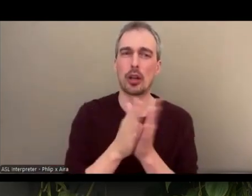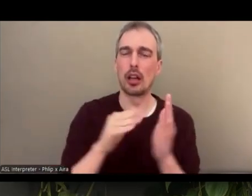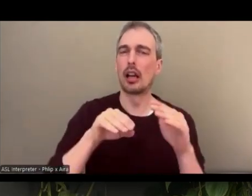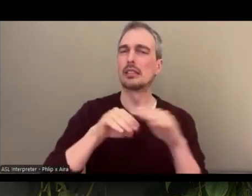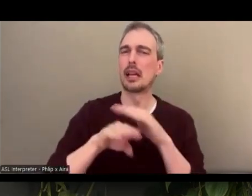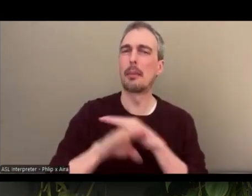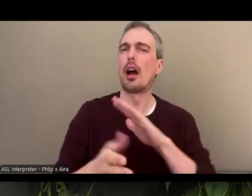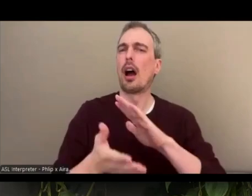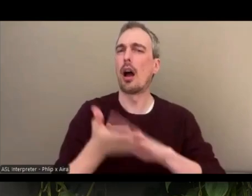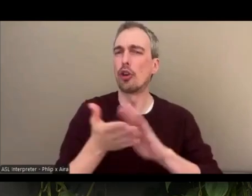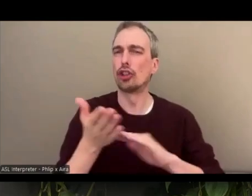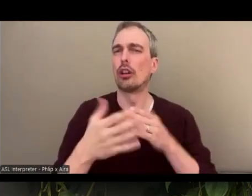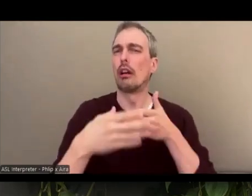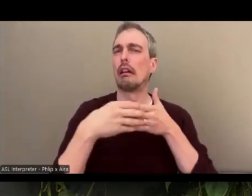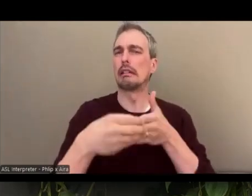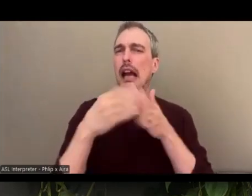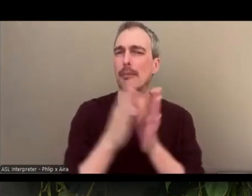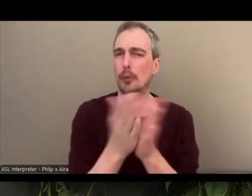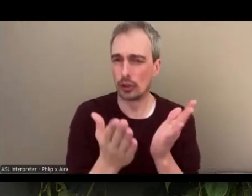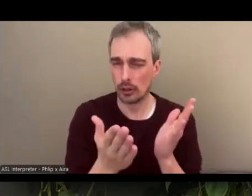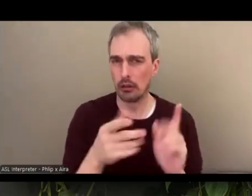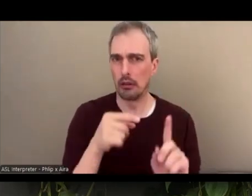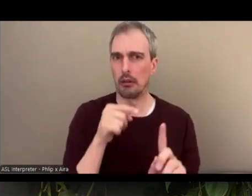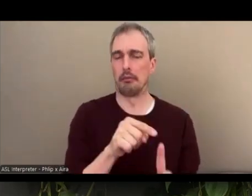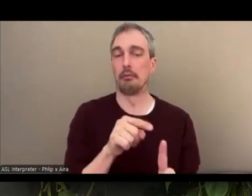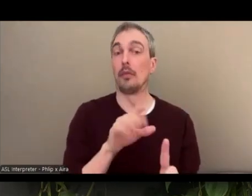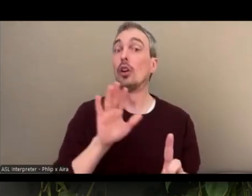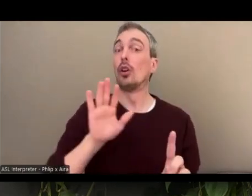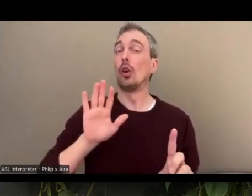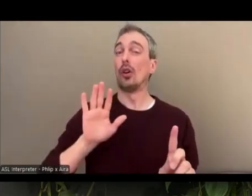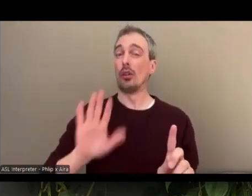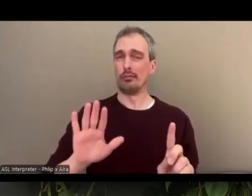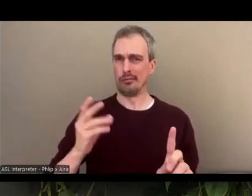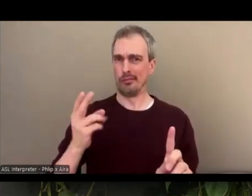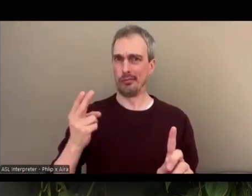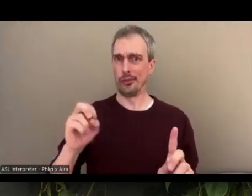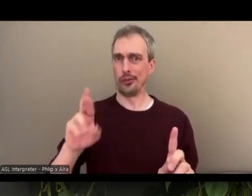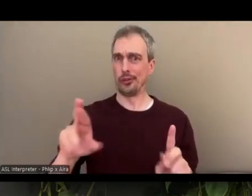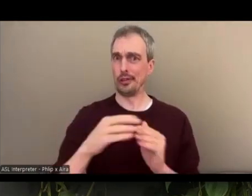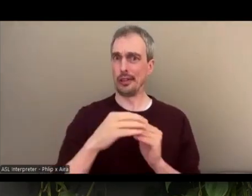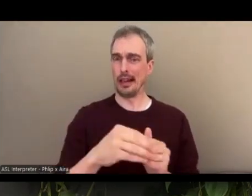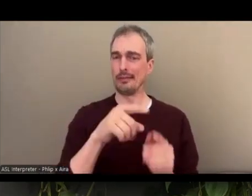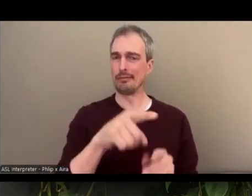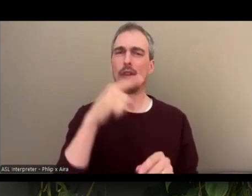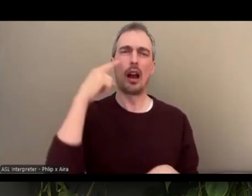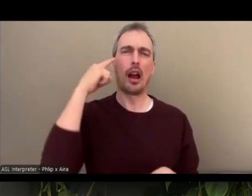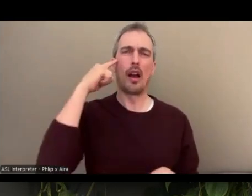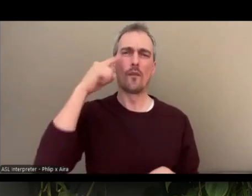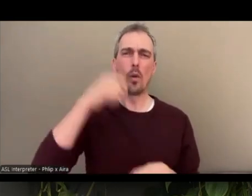Thumbs up in the crowd. Her guide to making accessibility work for sustainable. It's comprehensive.